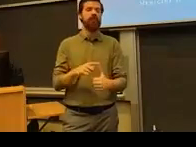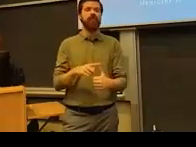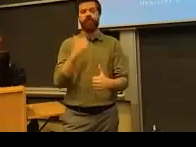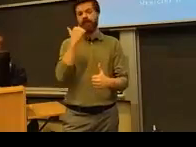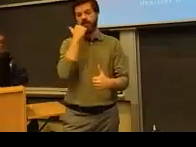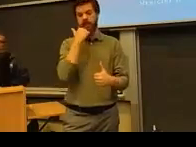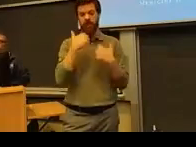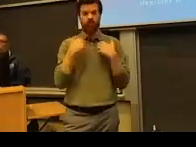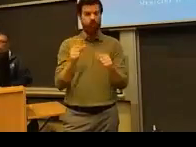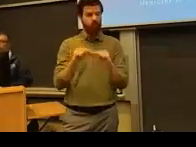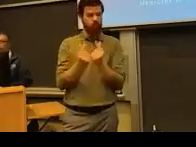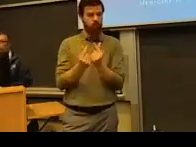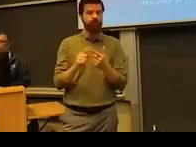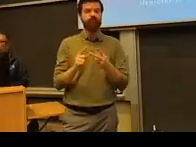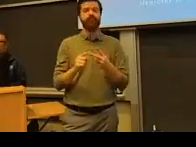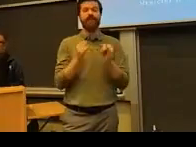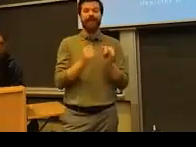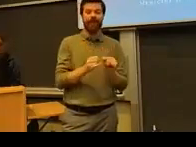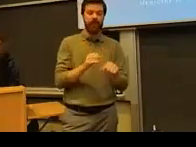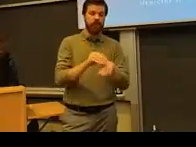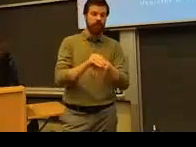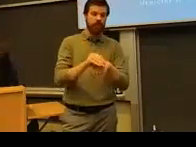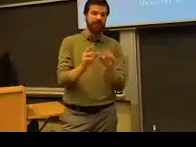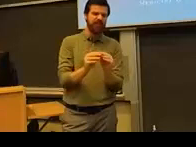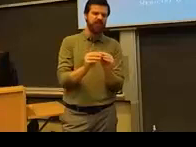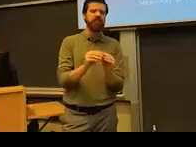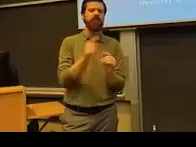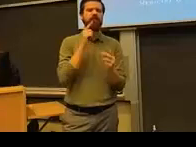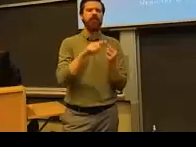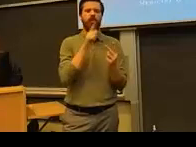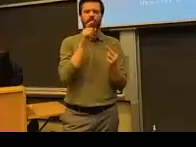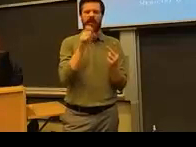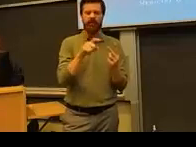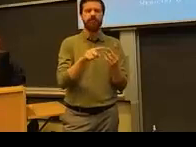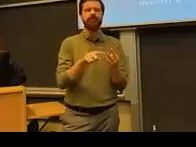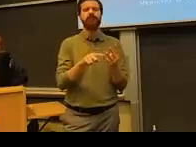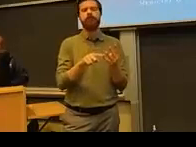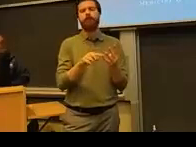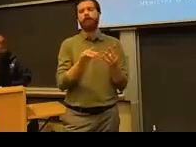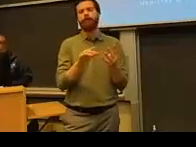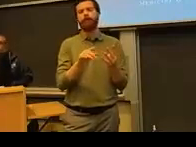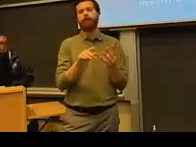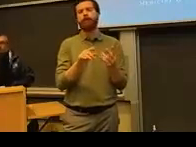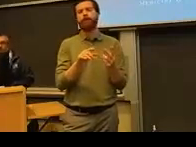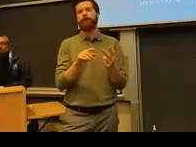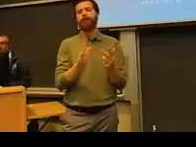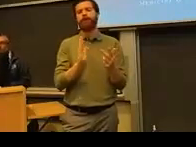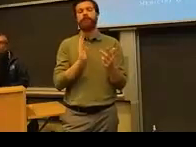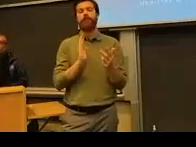recovery groups individual counseling sessions for those who need it uh our our peer especially